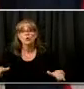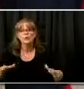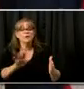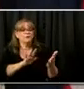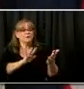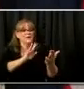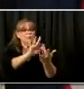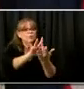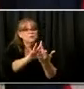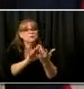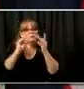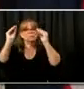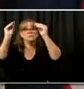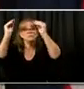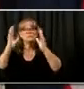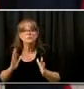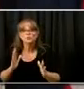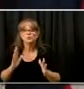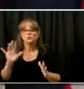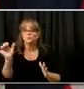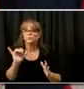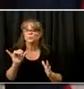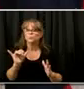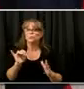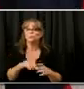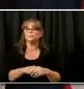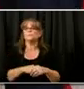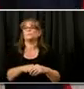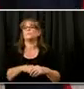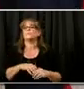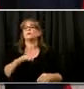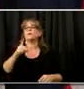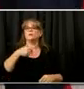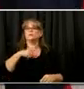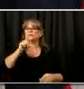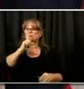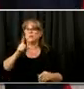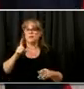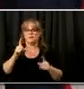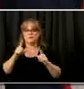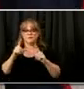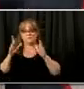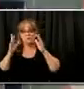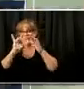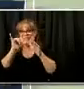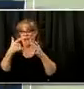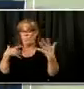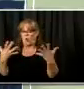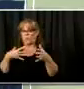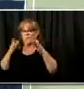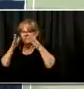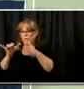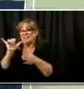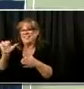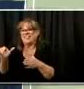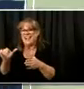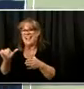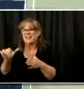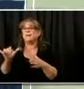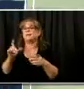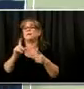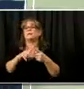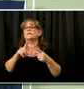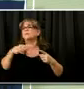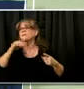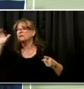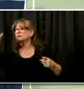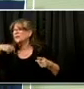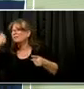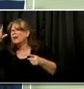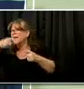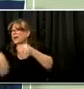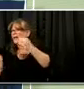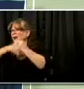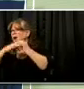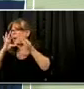and really focusing on that. Superintendent Munn may have some additions there.